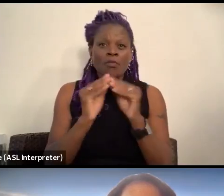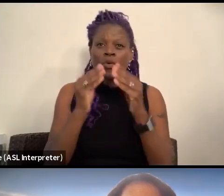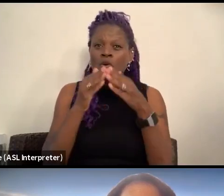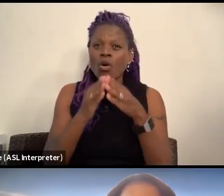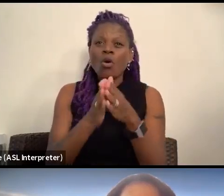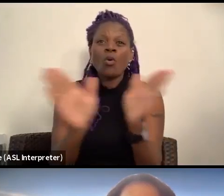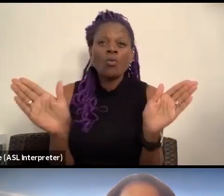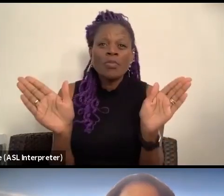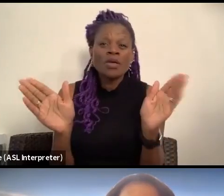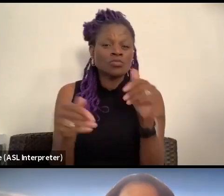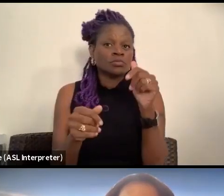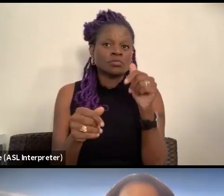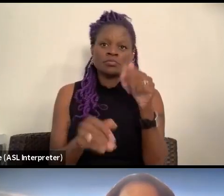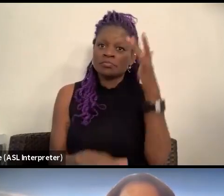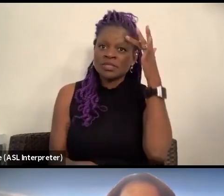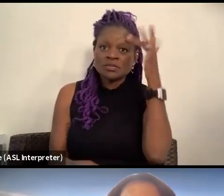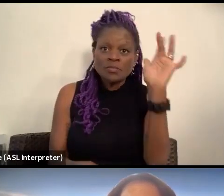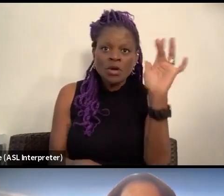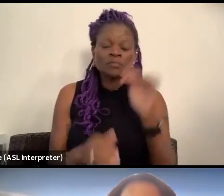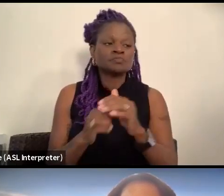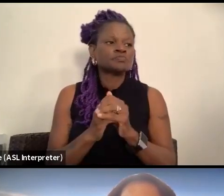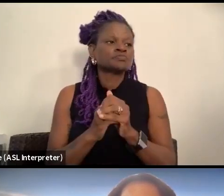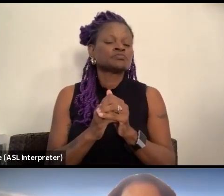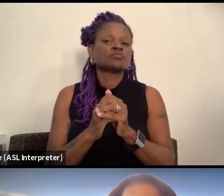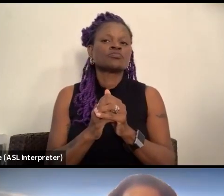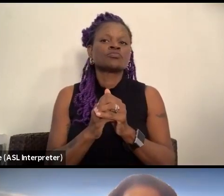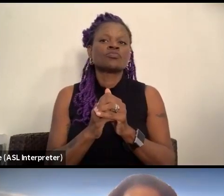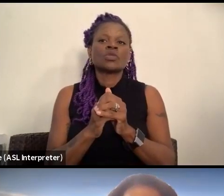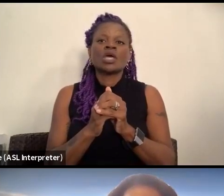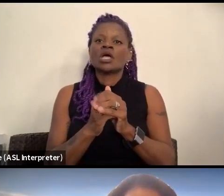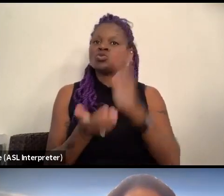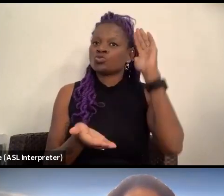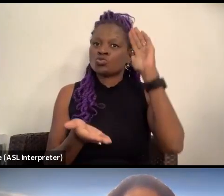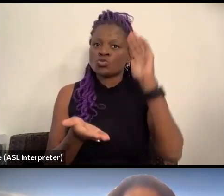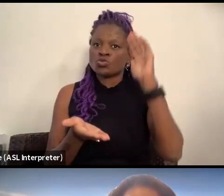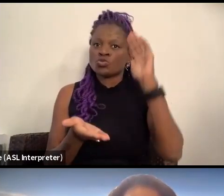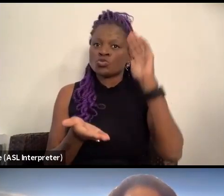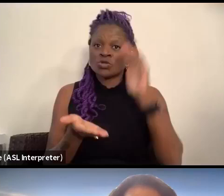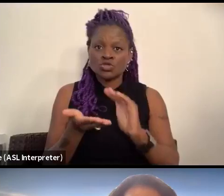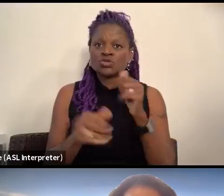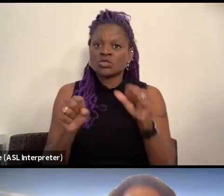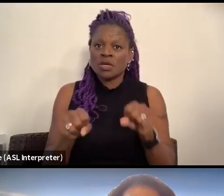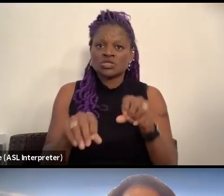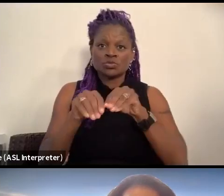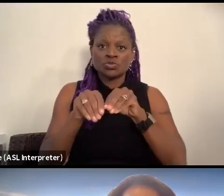be smart, mitigate the risk in your own lives and in your businesses. But number three, get tested.